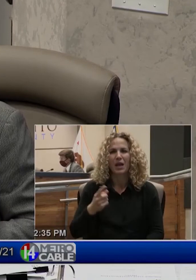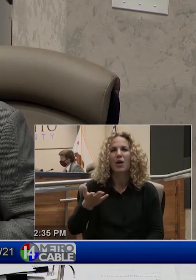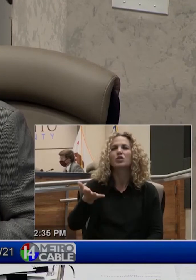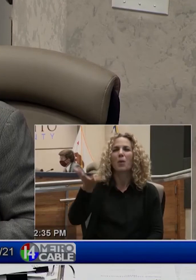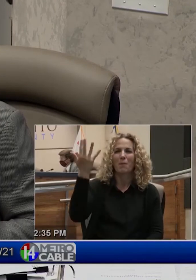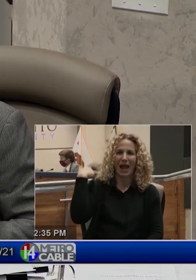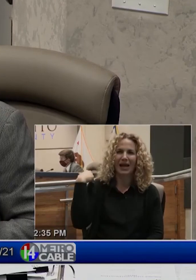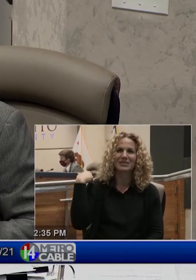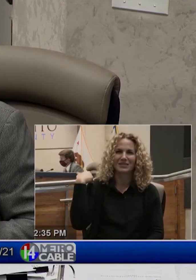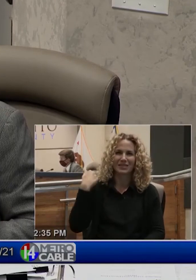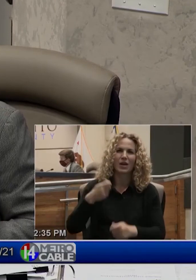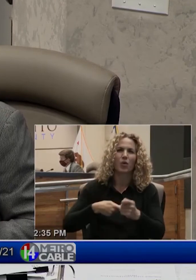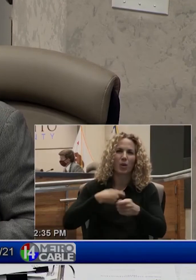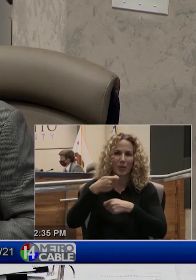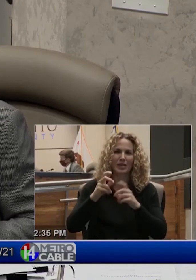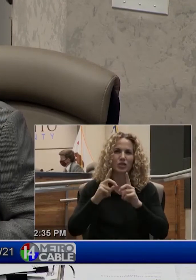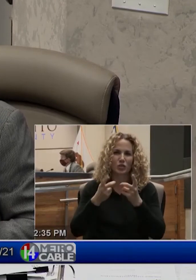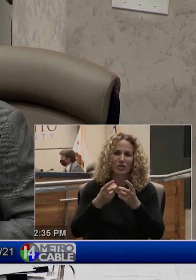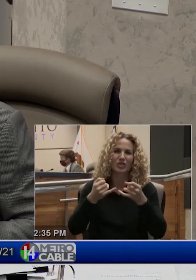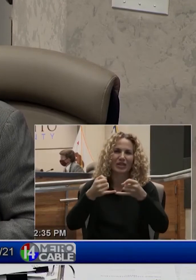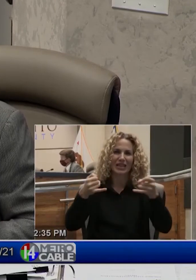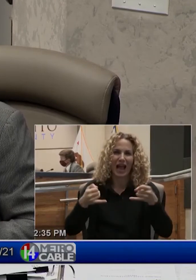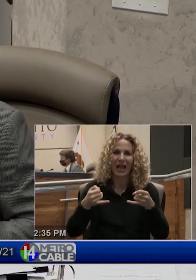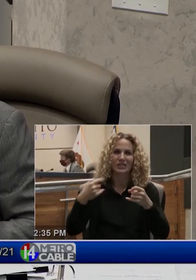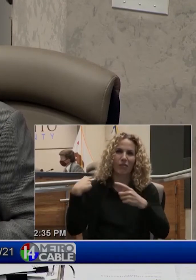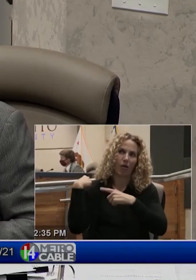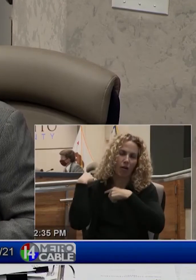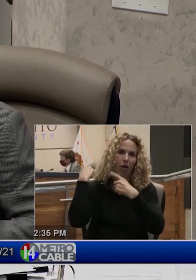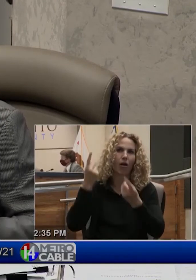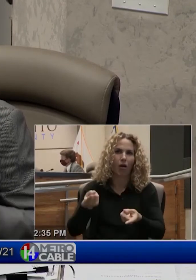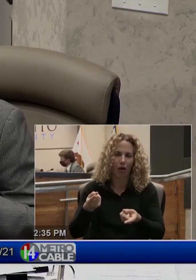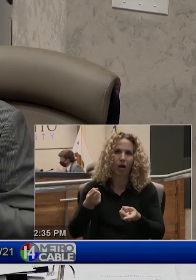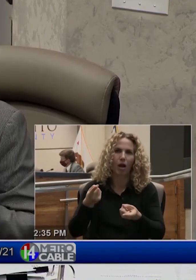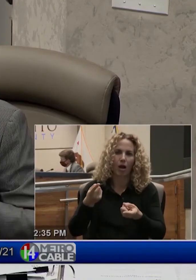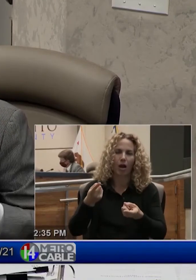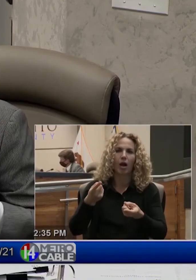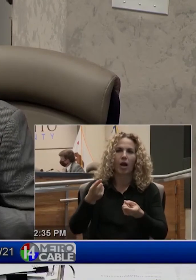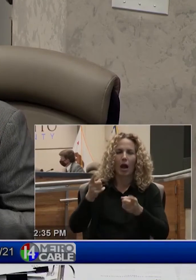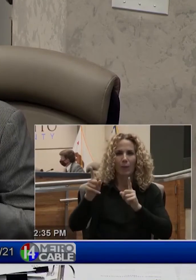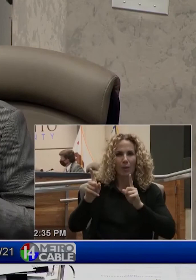THOSE MAY BE SHIFTED AND I HAVE HAD REQUESTS FROM FOLKS ALONG